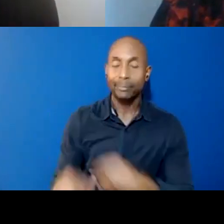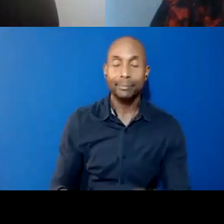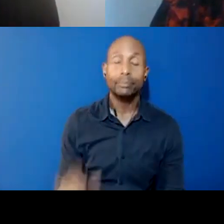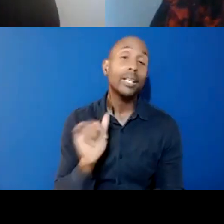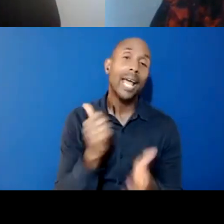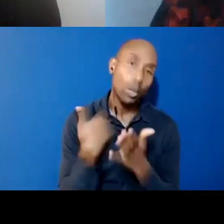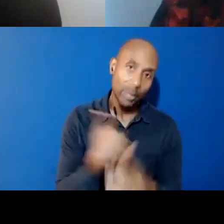the program.